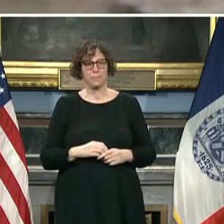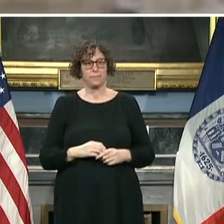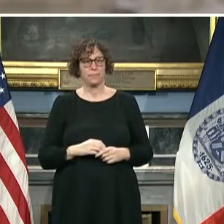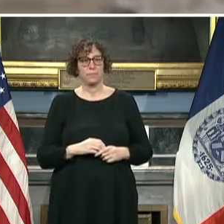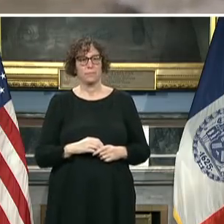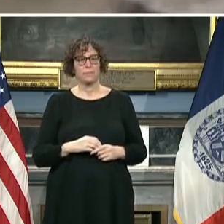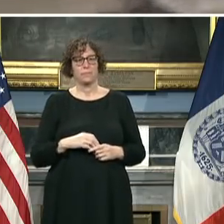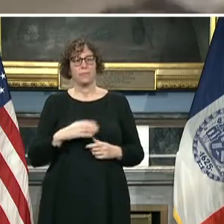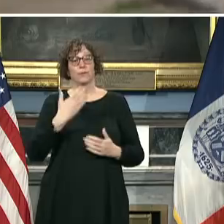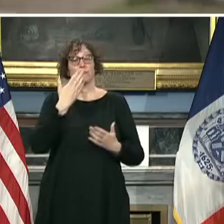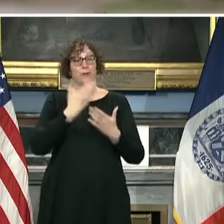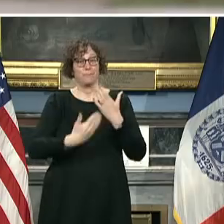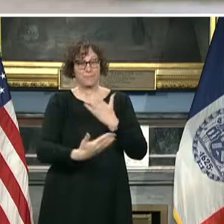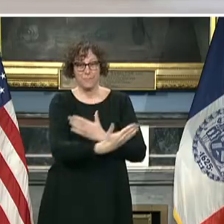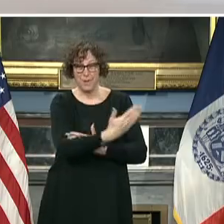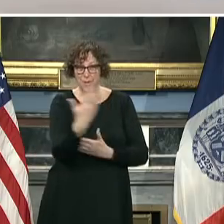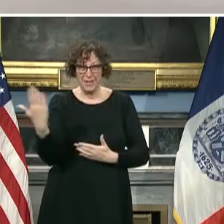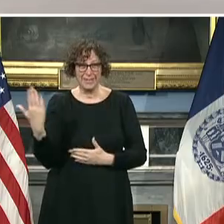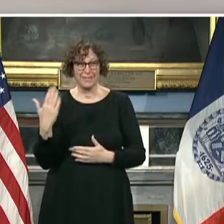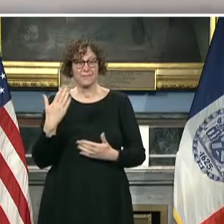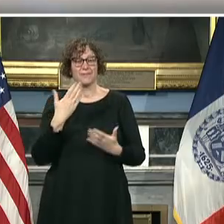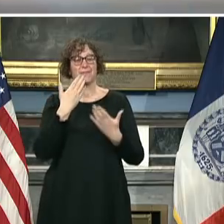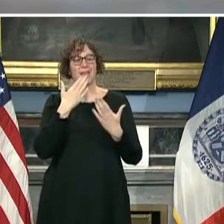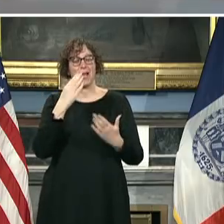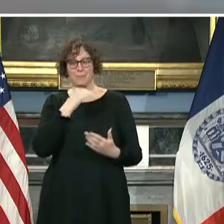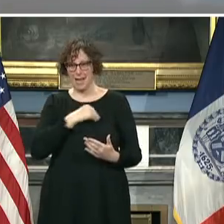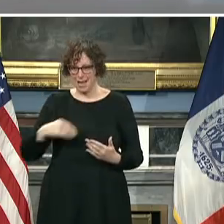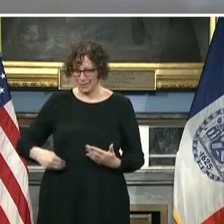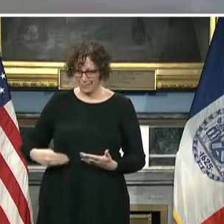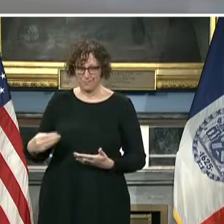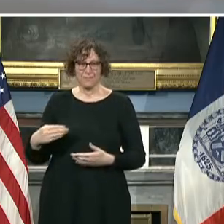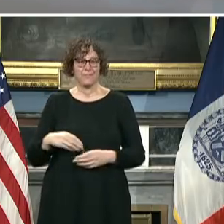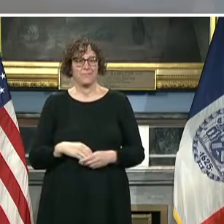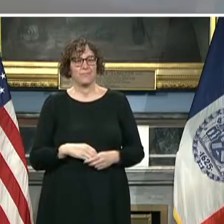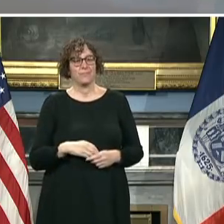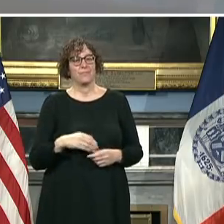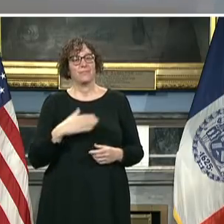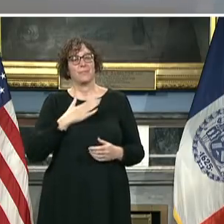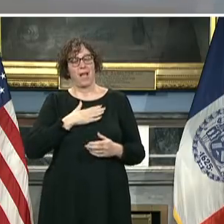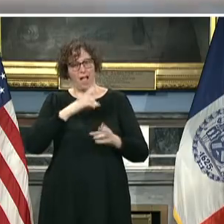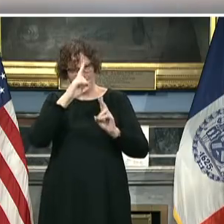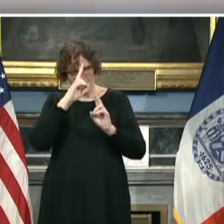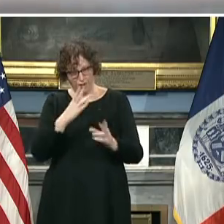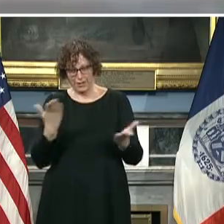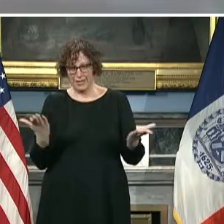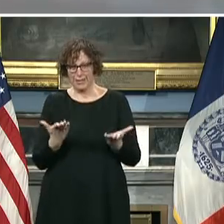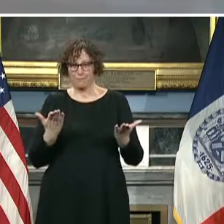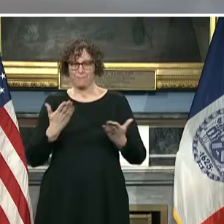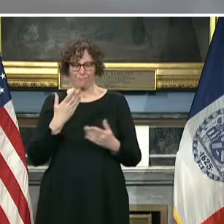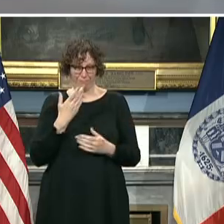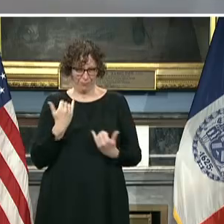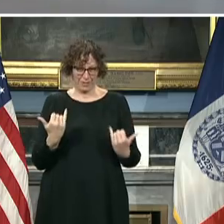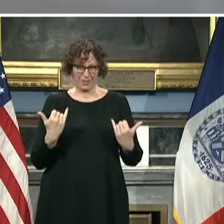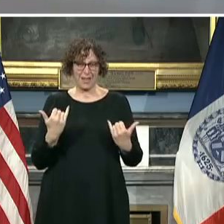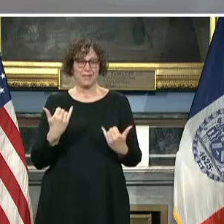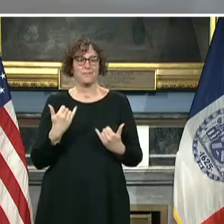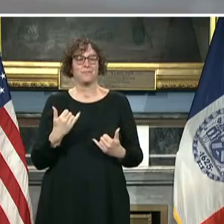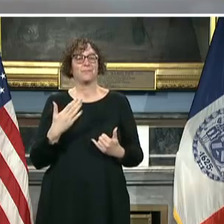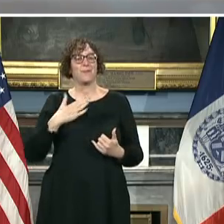EXTRA HEIGHT. GOOD MORNING, AND THANK YOU. IT'S AN ABSOLUTE HONOR TO BE HERE AND IT'S AN HONOR